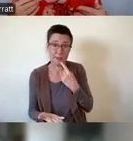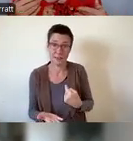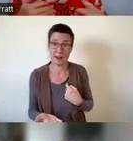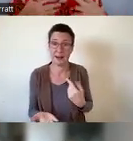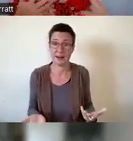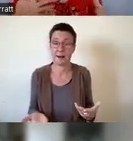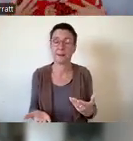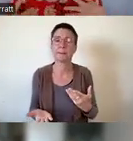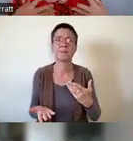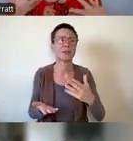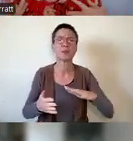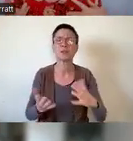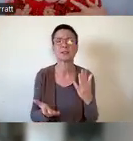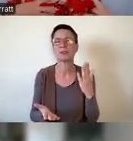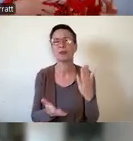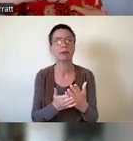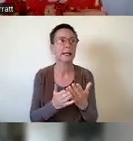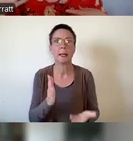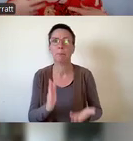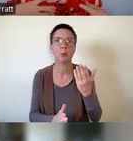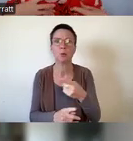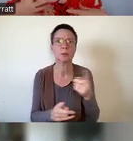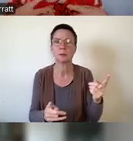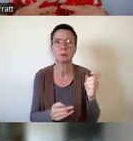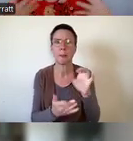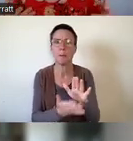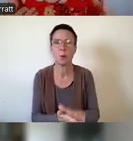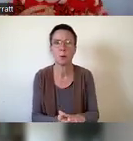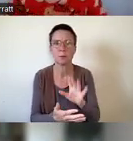It doesn't really boost your posts or your profile.